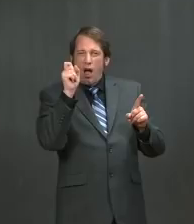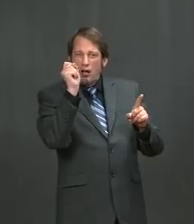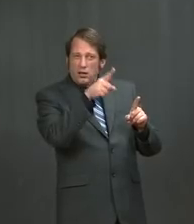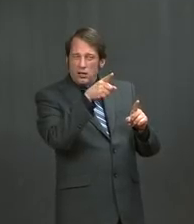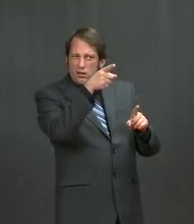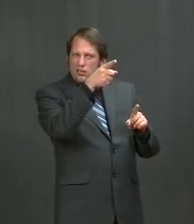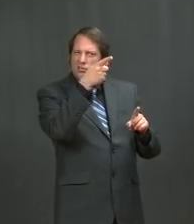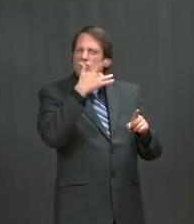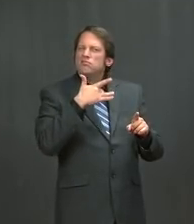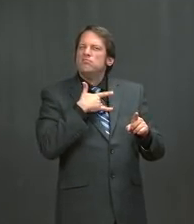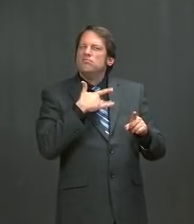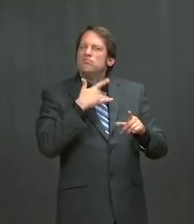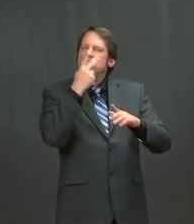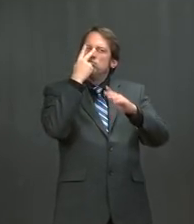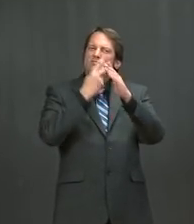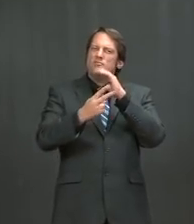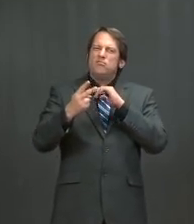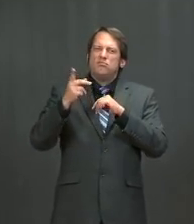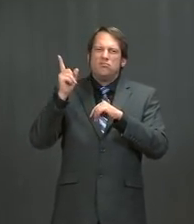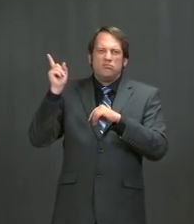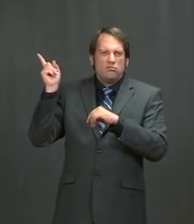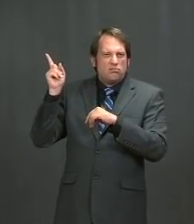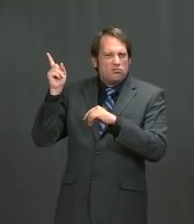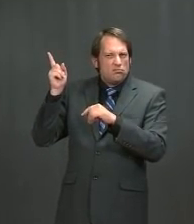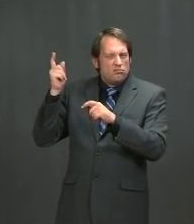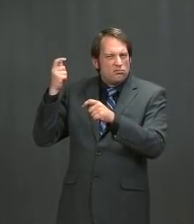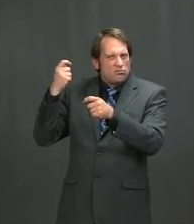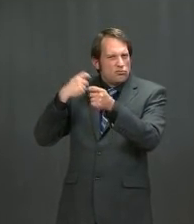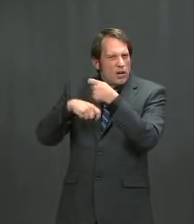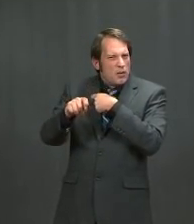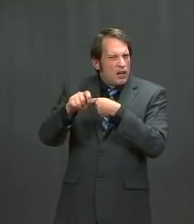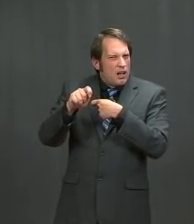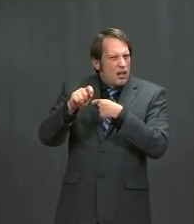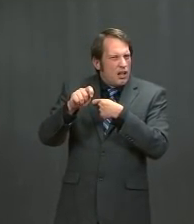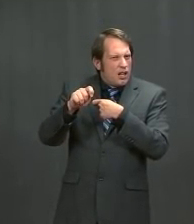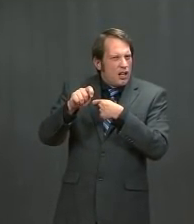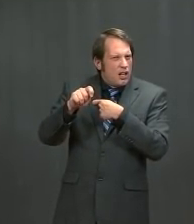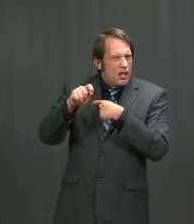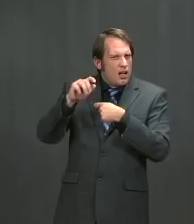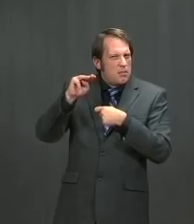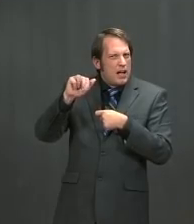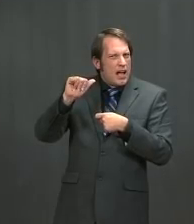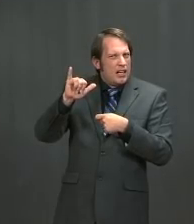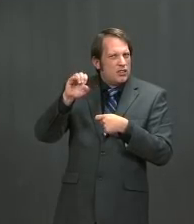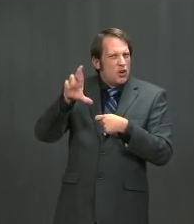Ms. Psaki: Sure. And I should have conveyed -- which I did, but I will reiterate: We, of course, have an acting OMB director, Shalanda Young,